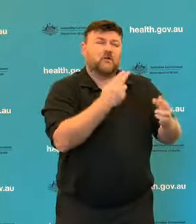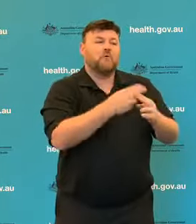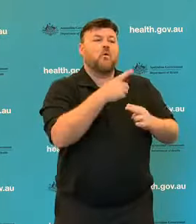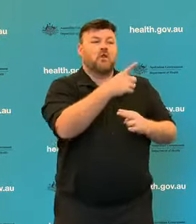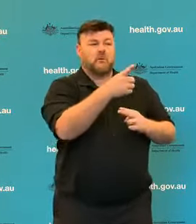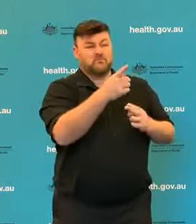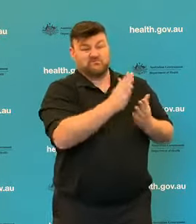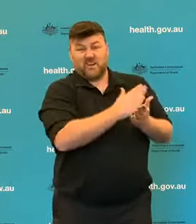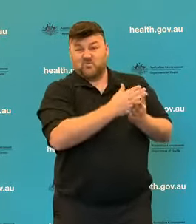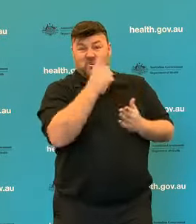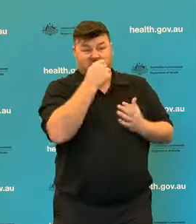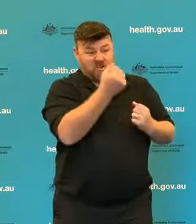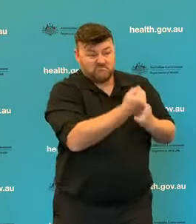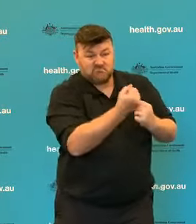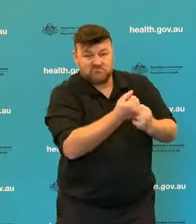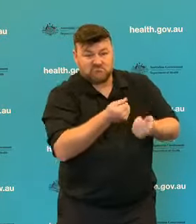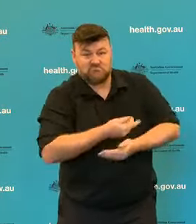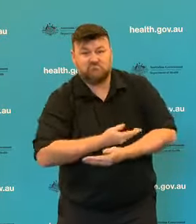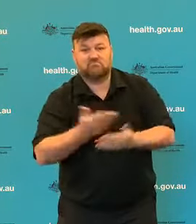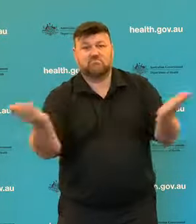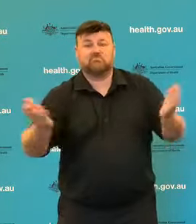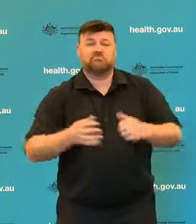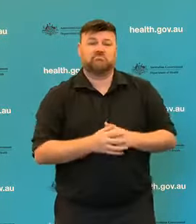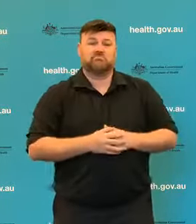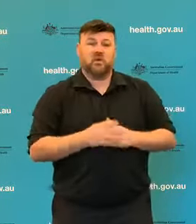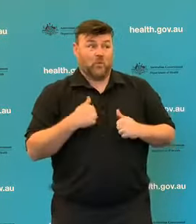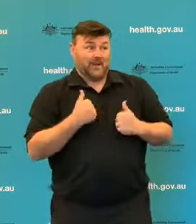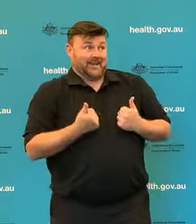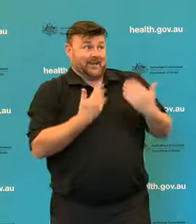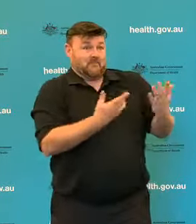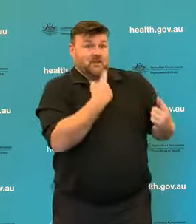And just a reminder decisions are going to be made based on the threshold